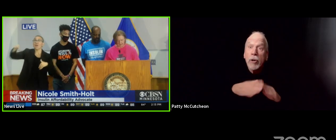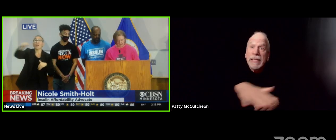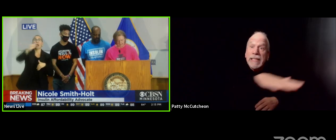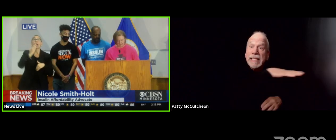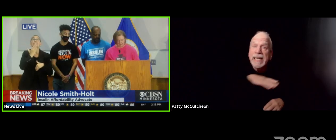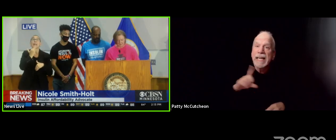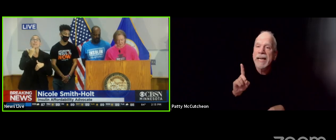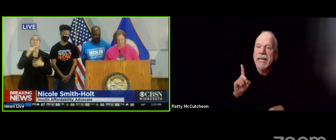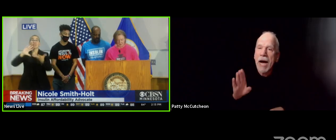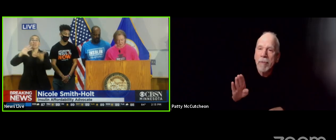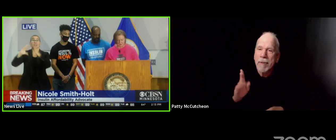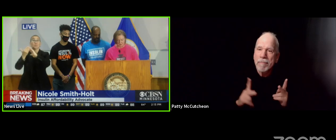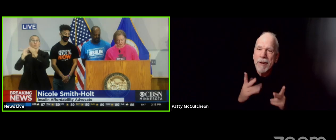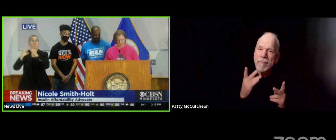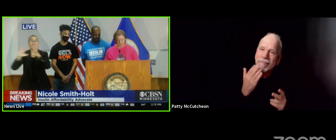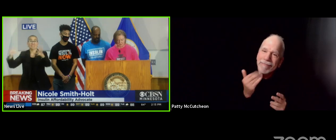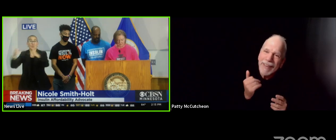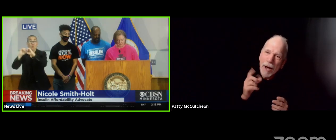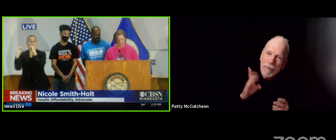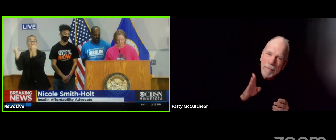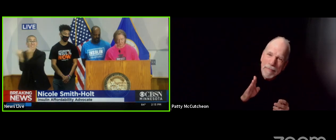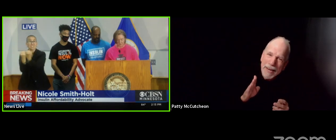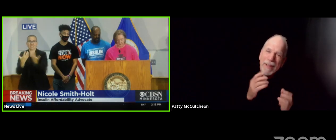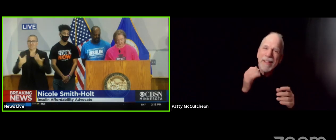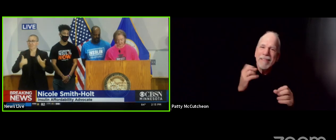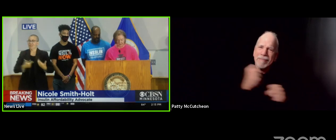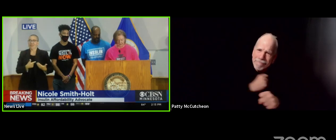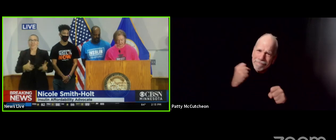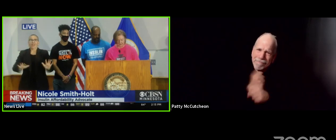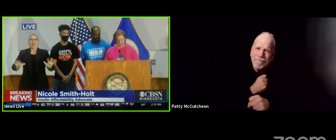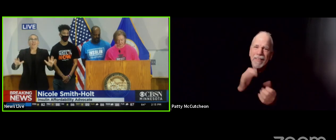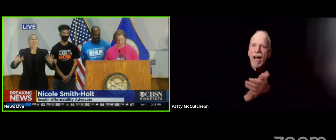WE HAVE SO MUCH MORE WORK TO DO. AND WE WILL NOT ALLOW THIS TO